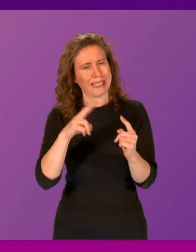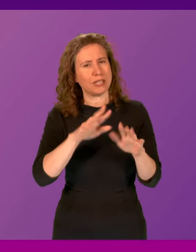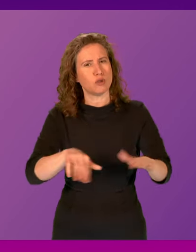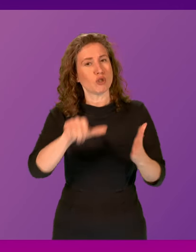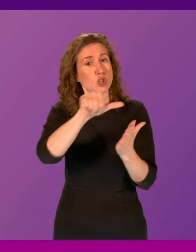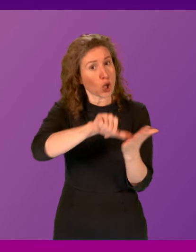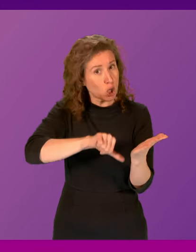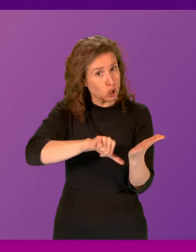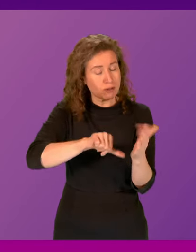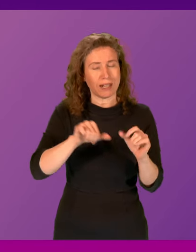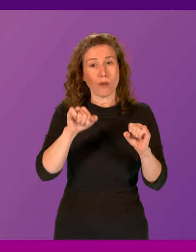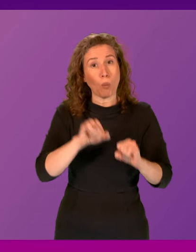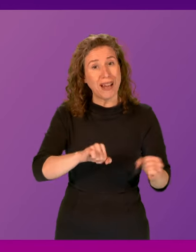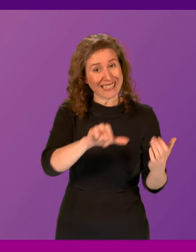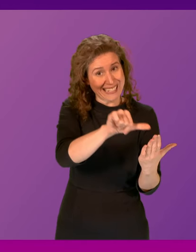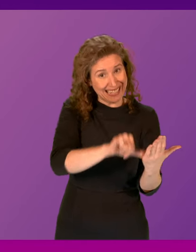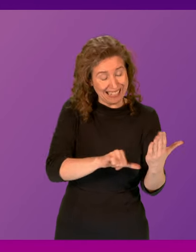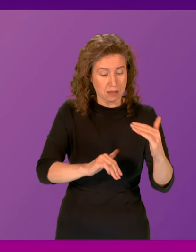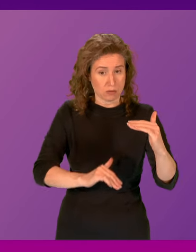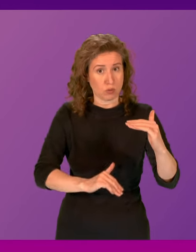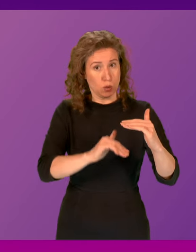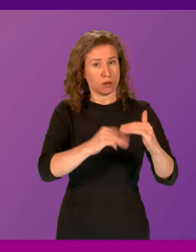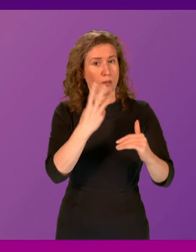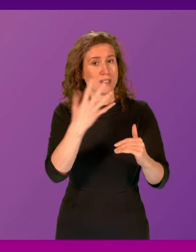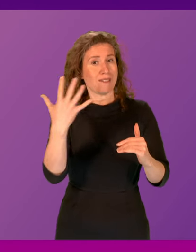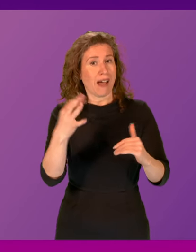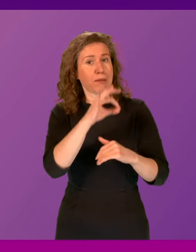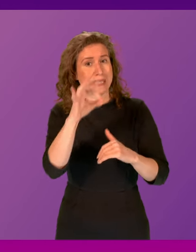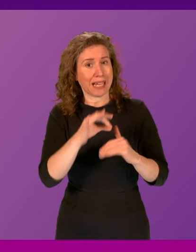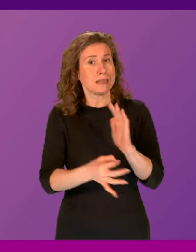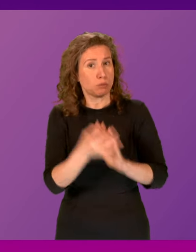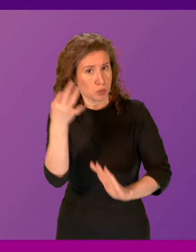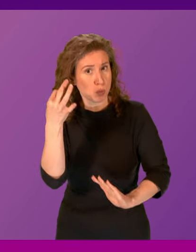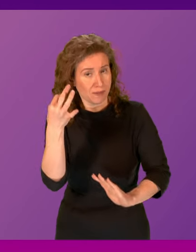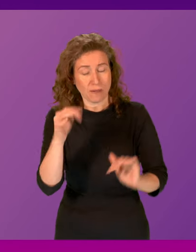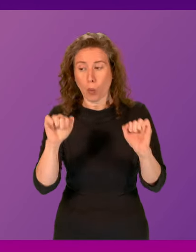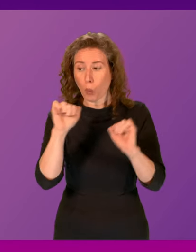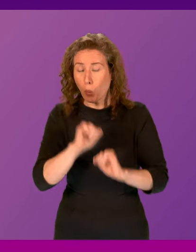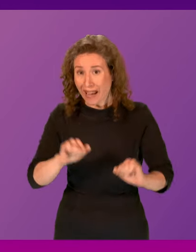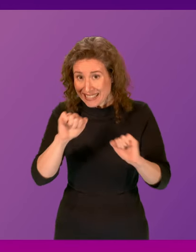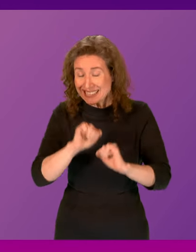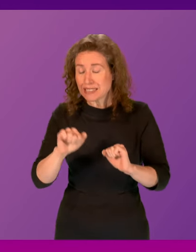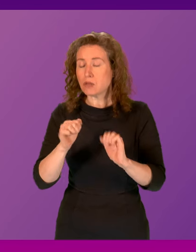list for paediatric surgery reduced by 35 per cent. Waits of more than 52 weeks reduced by